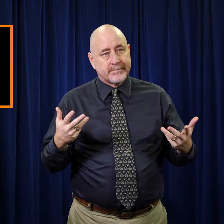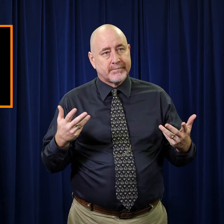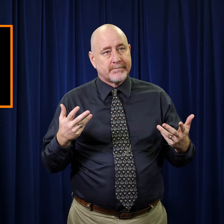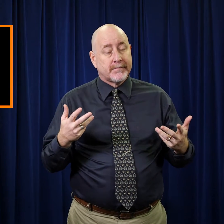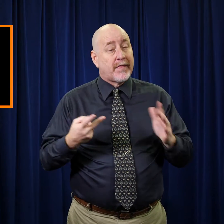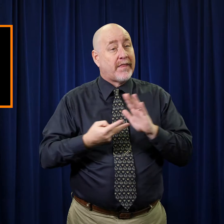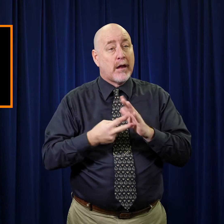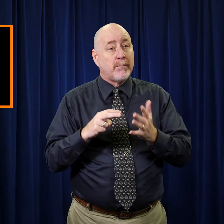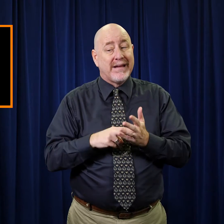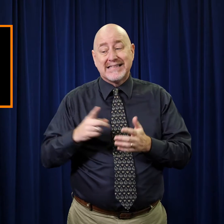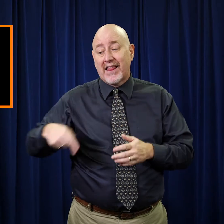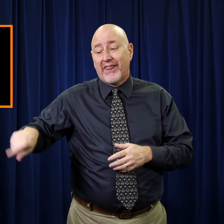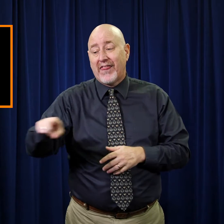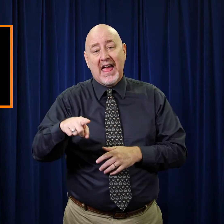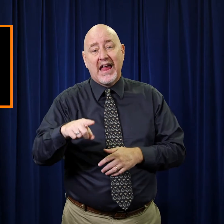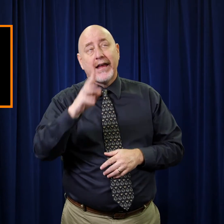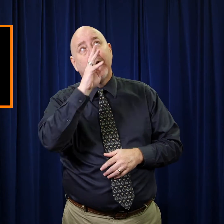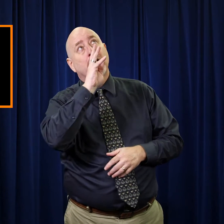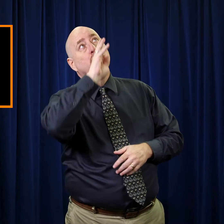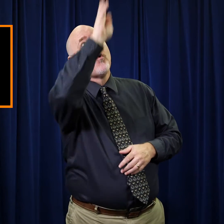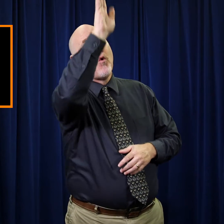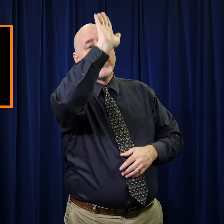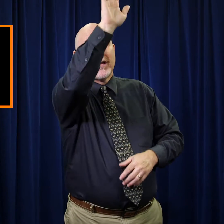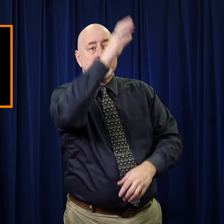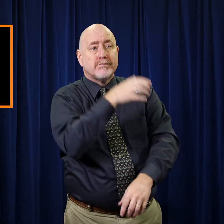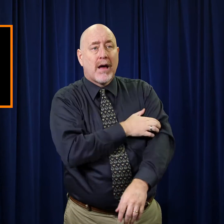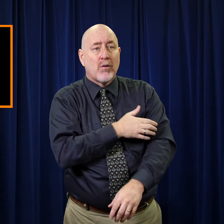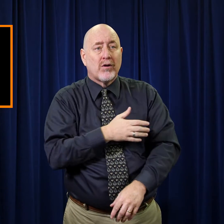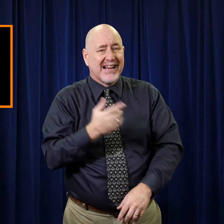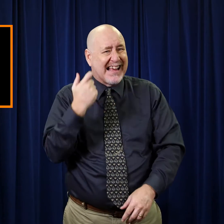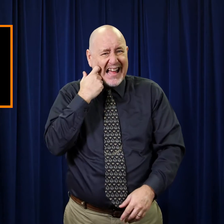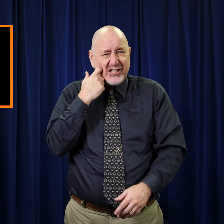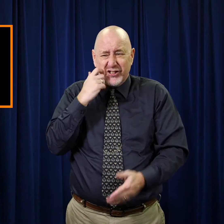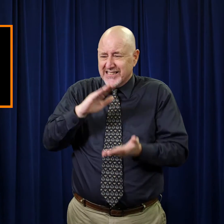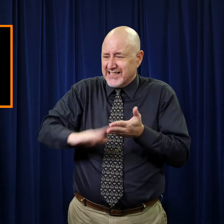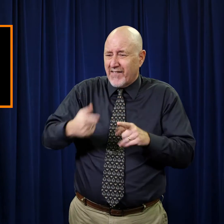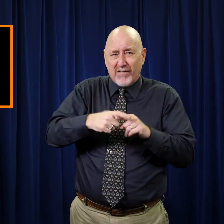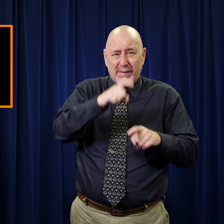what that means is that they completely ignored the power of God. God had just